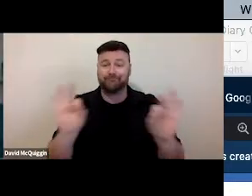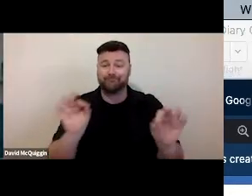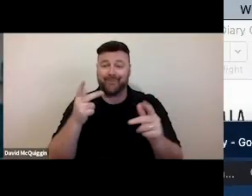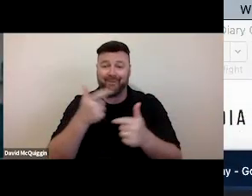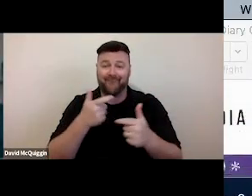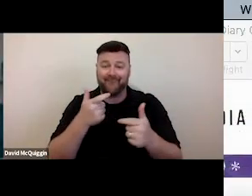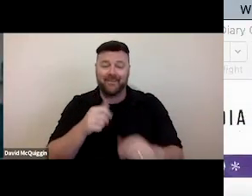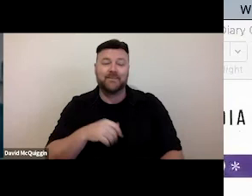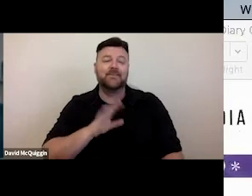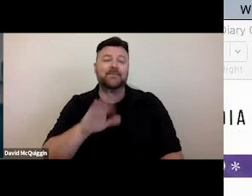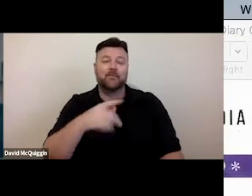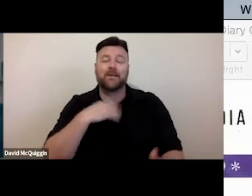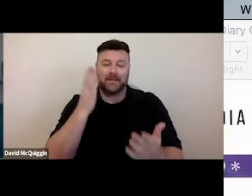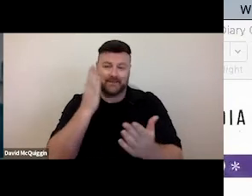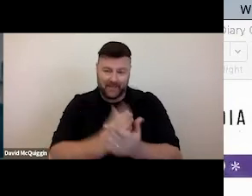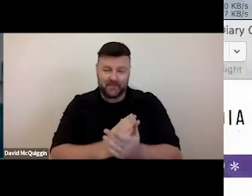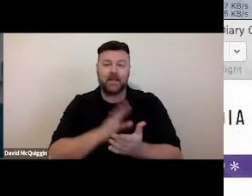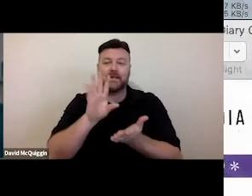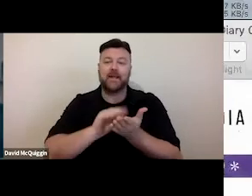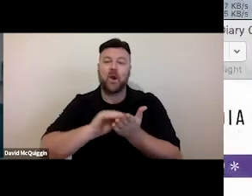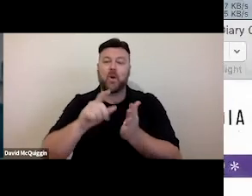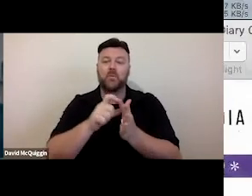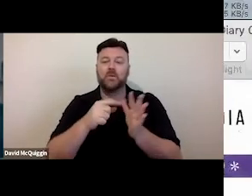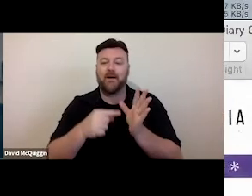download my own data.